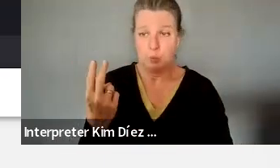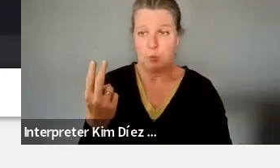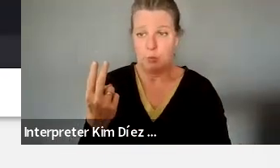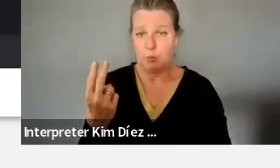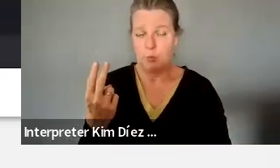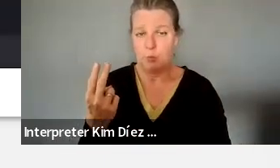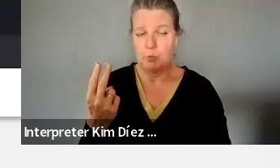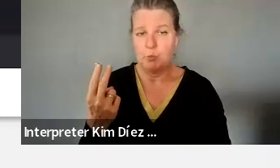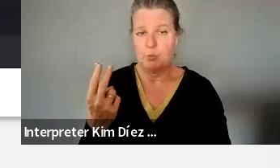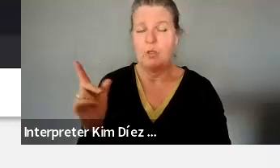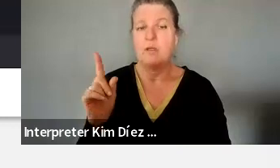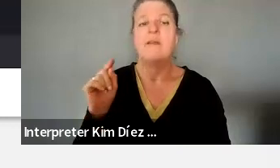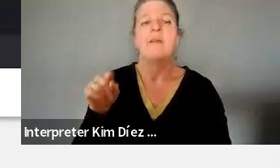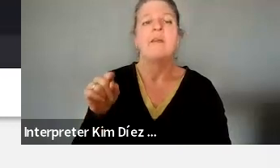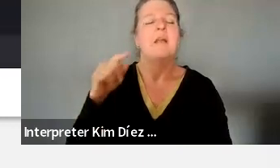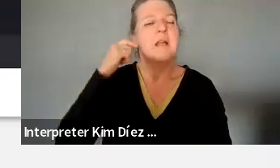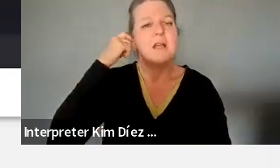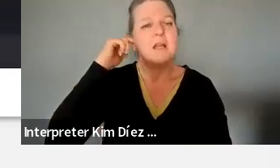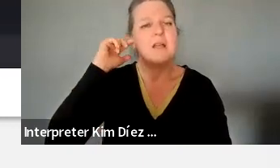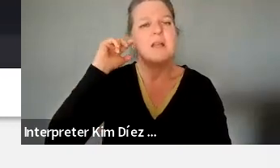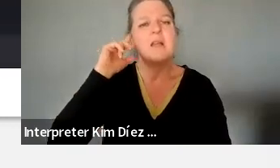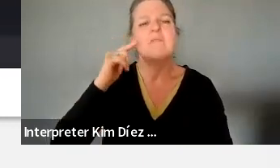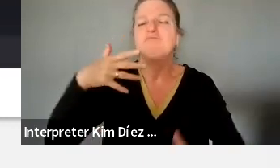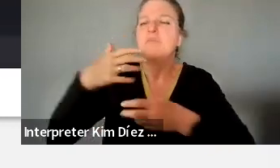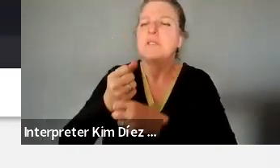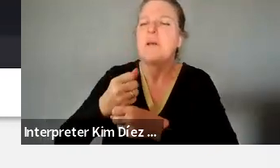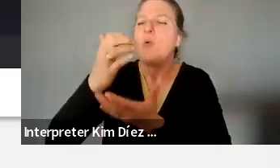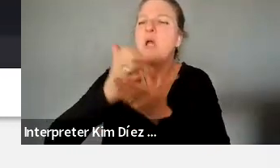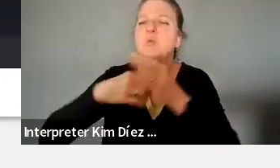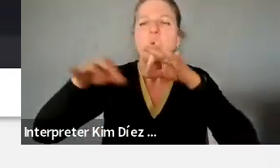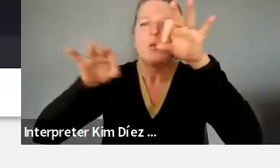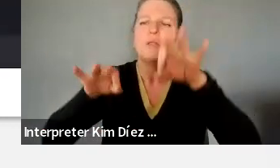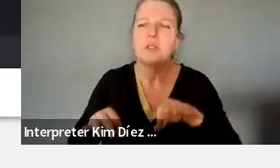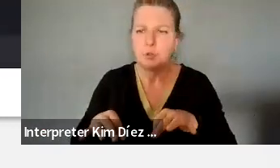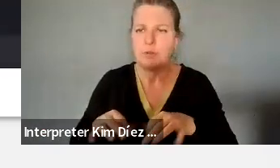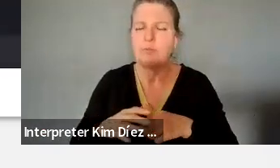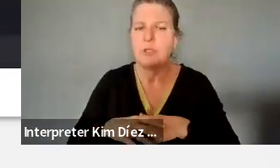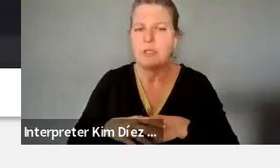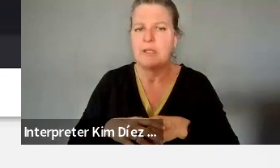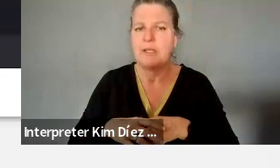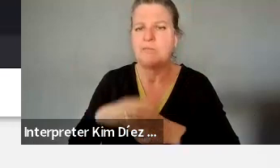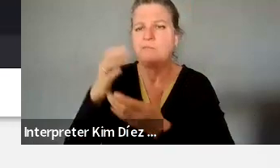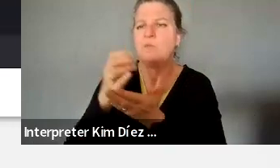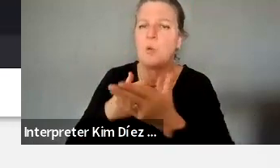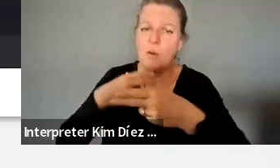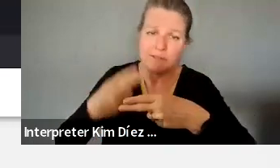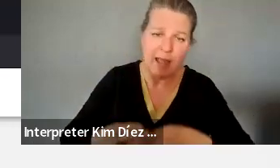where you will summarize your course description, the course name, the section number,